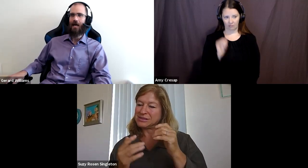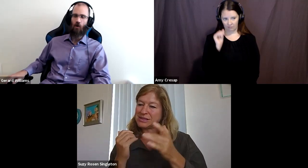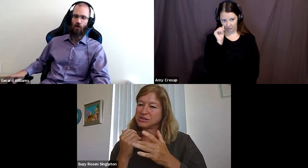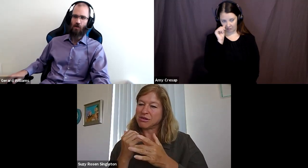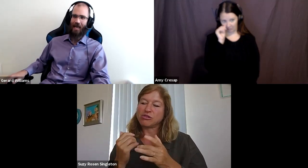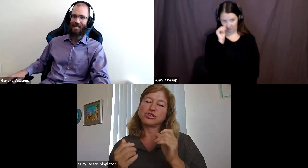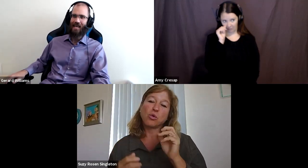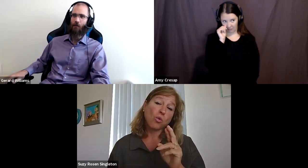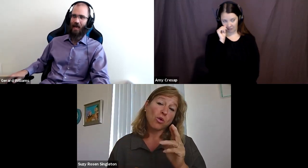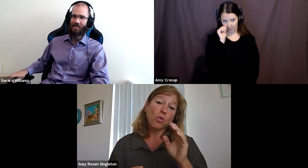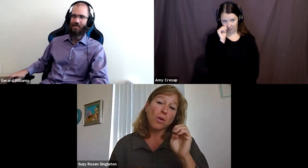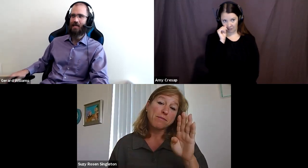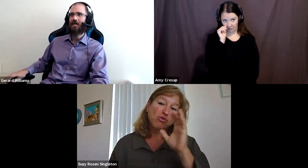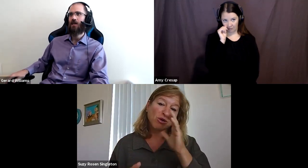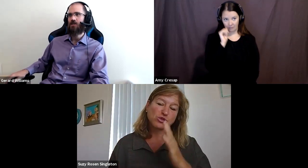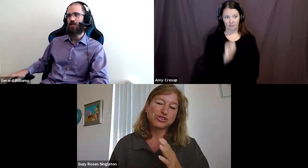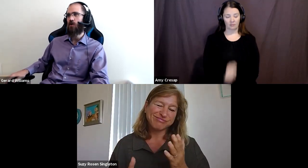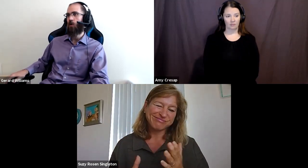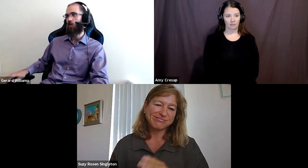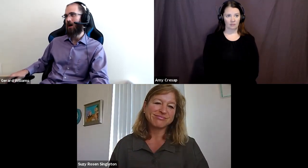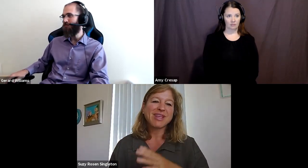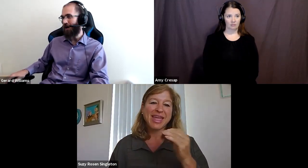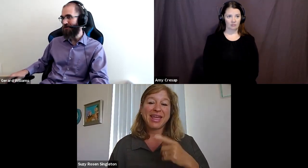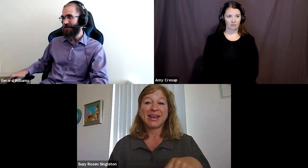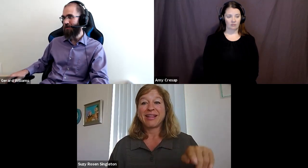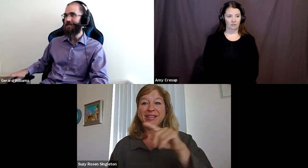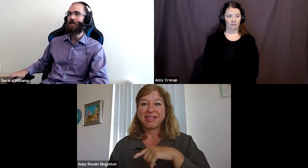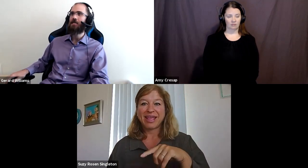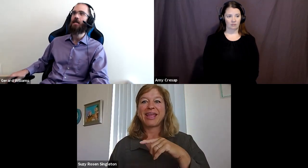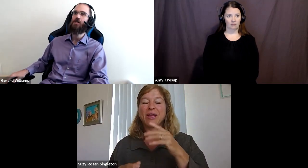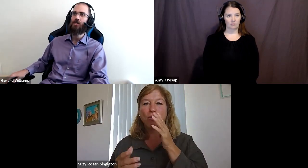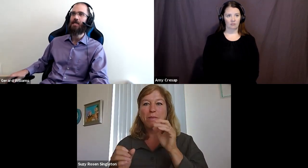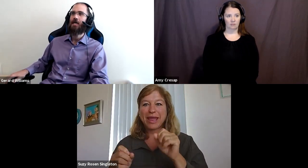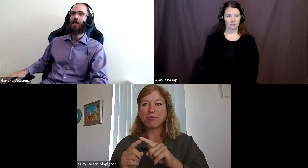are using SMS technology or web-browser based technology.